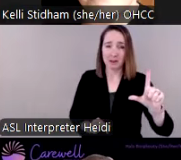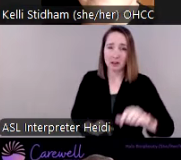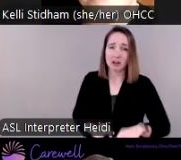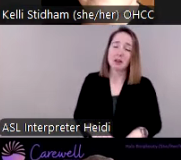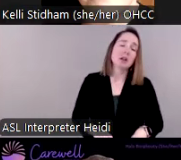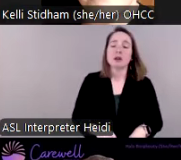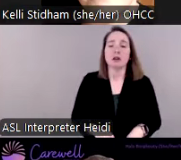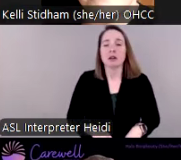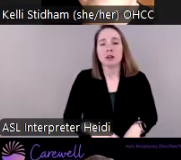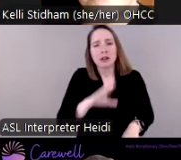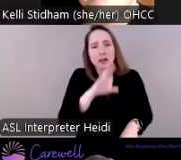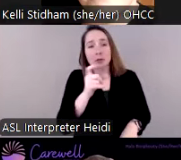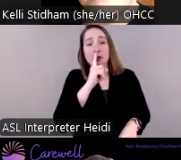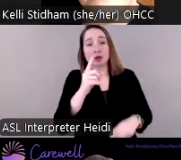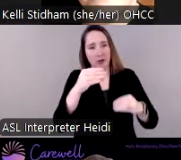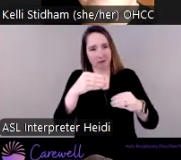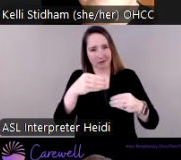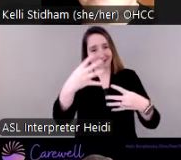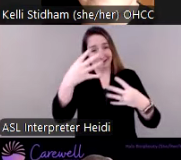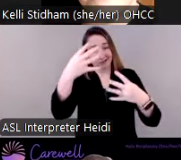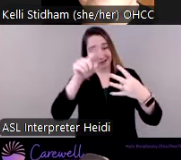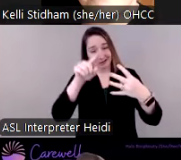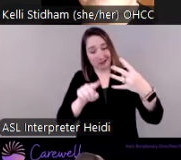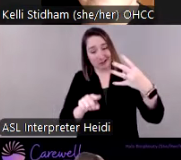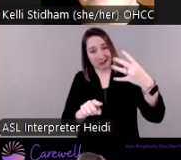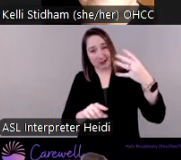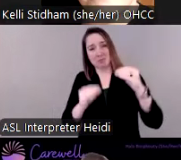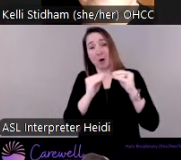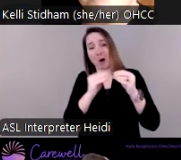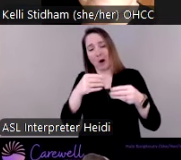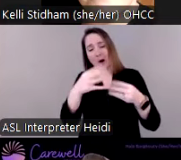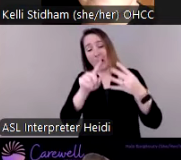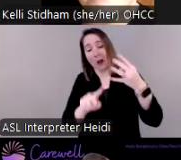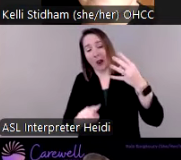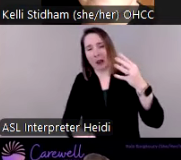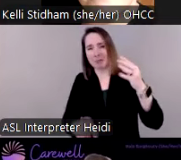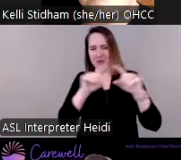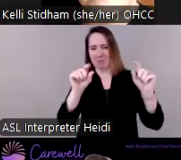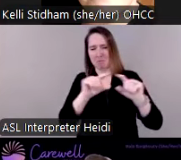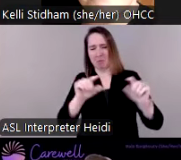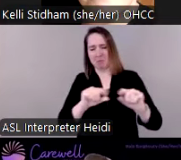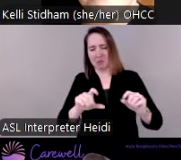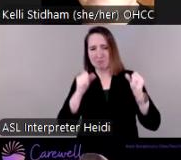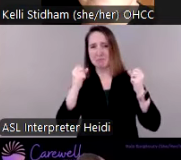make sure that you scroll down. There's a scroll bar right here, cuz there's a